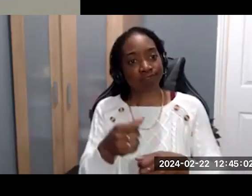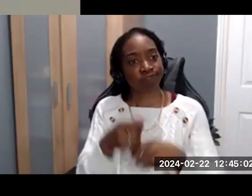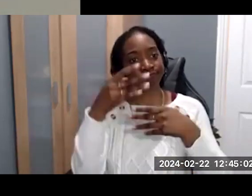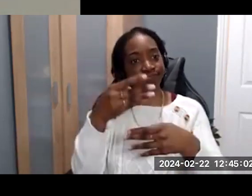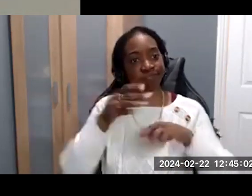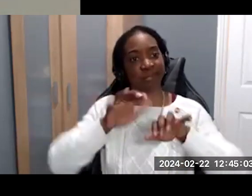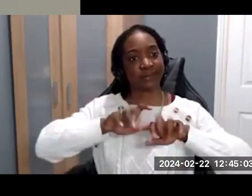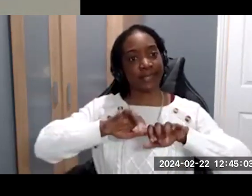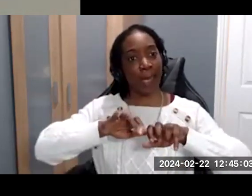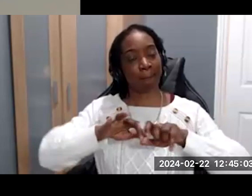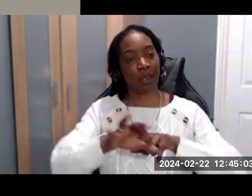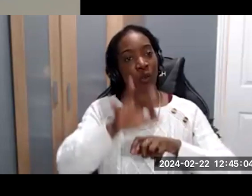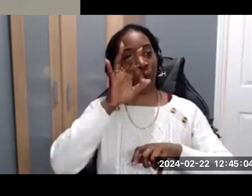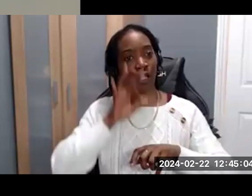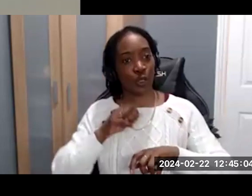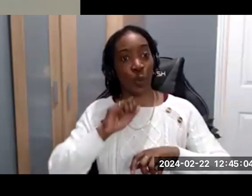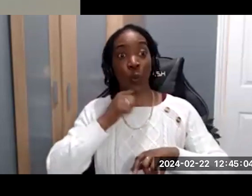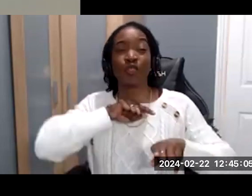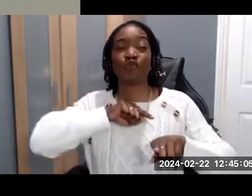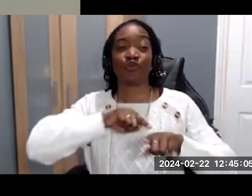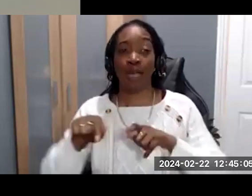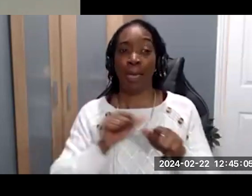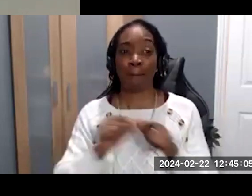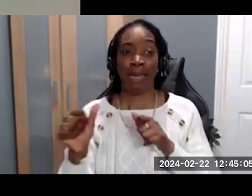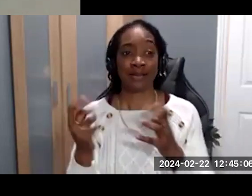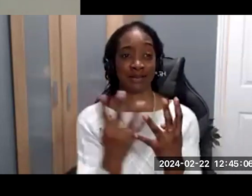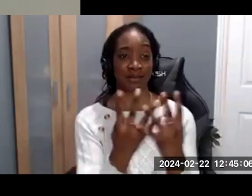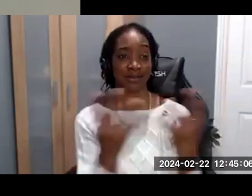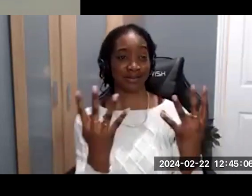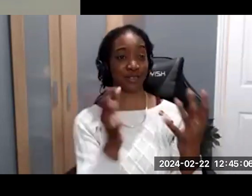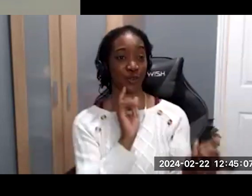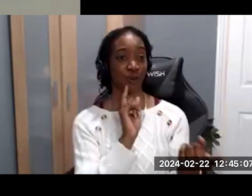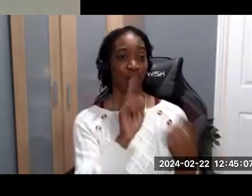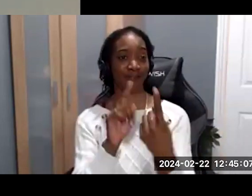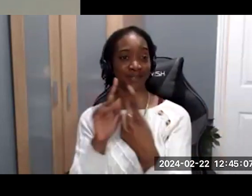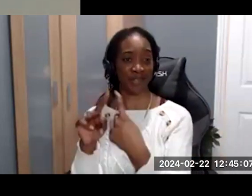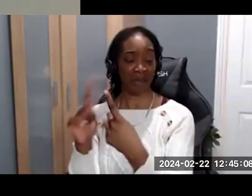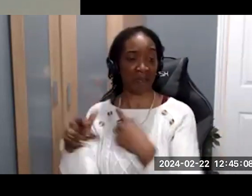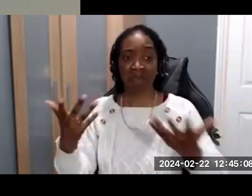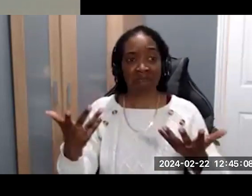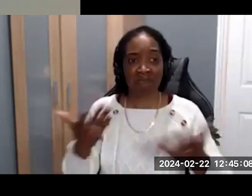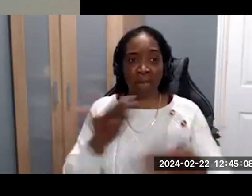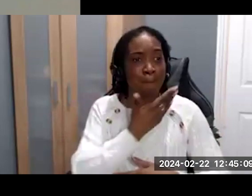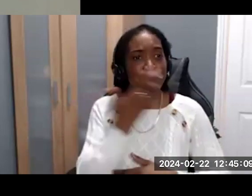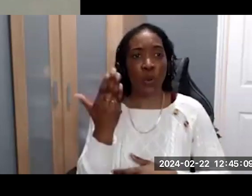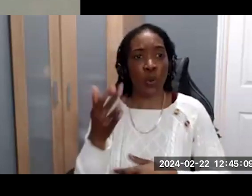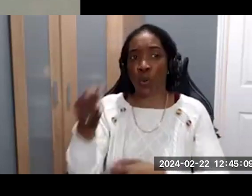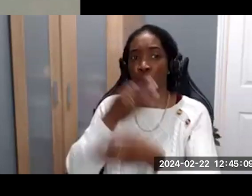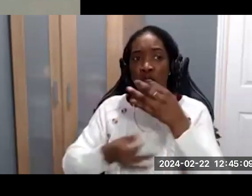uh panelists do our best to answer those if you don't have any immediate questions don't worry